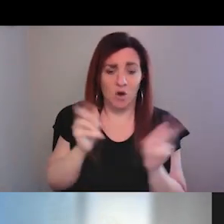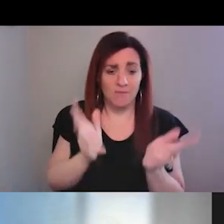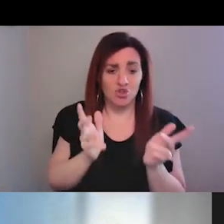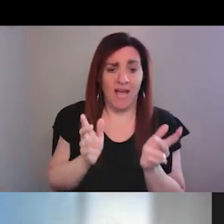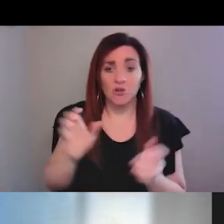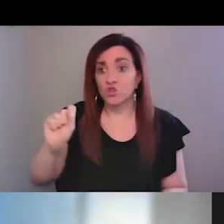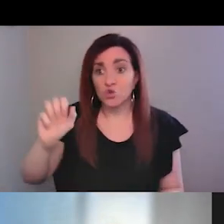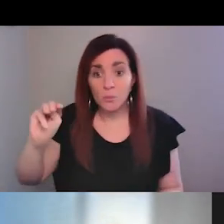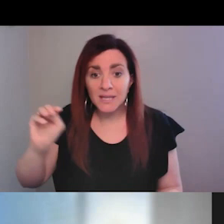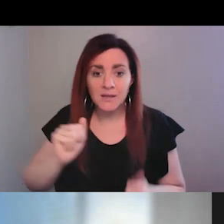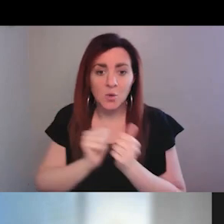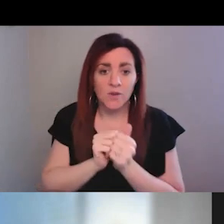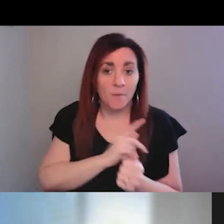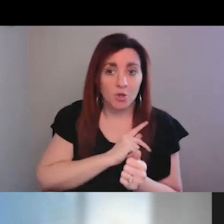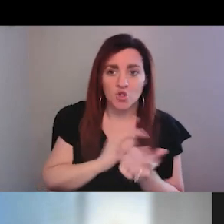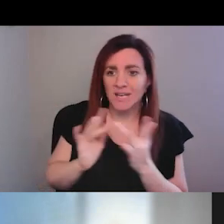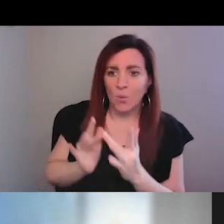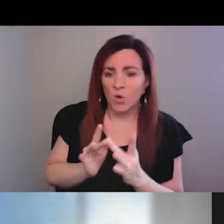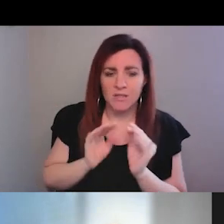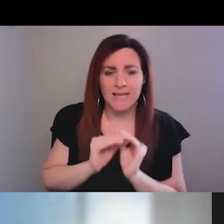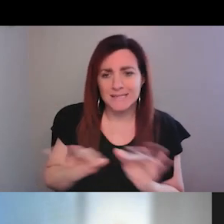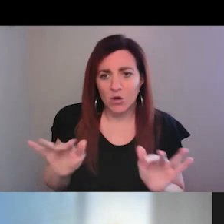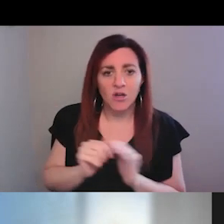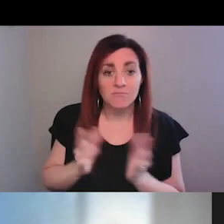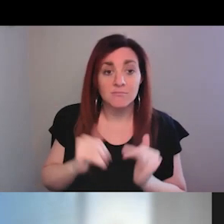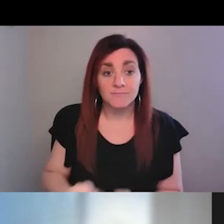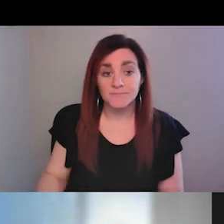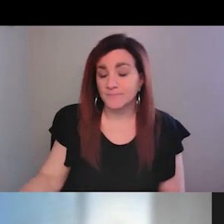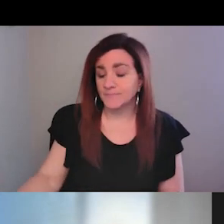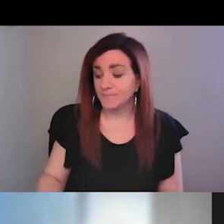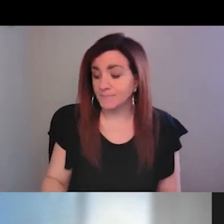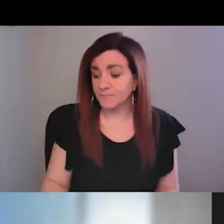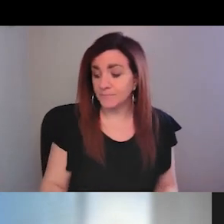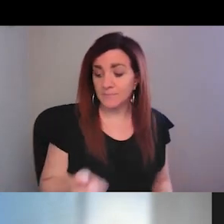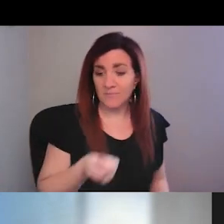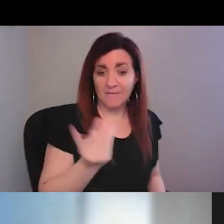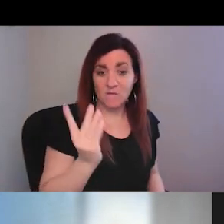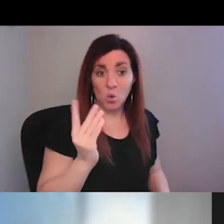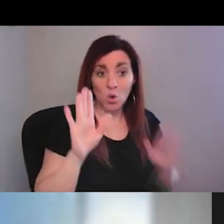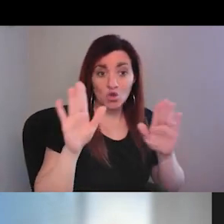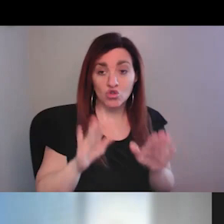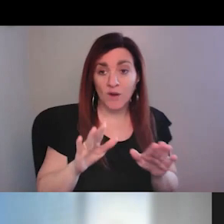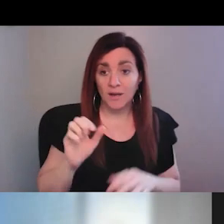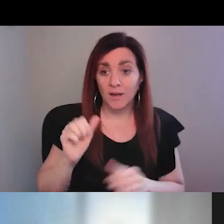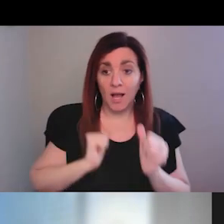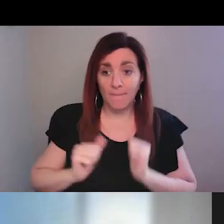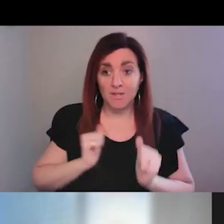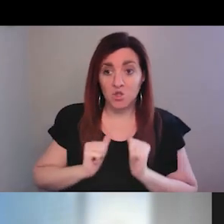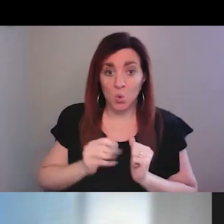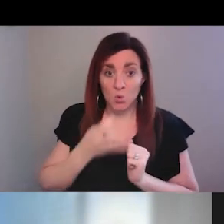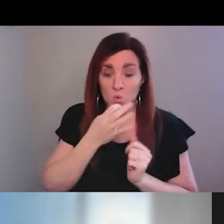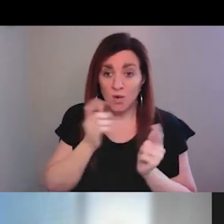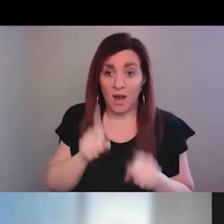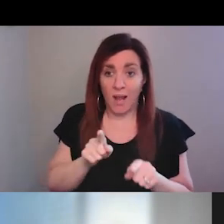OR ETC. WE HAVE A COUPLE OF GREAT EPISODES COMING UP. NEXT WEEK